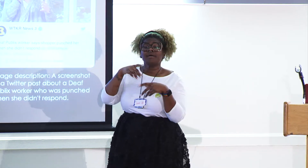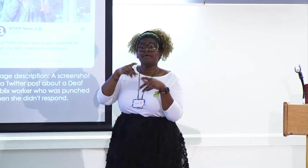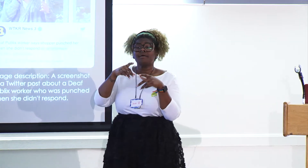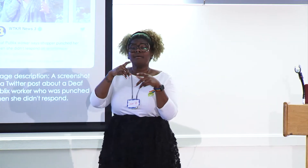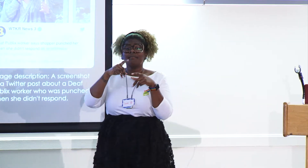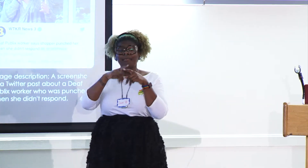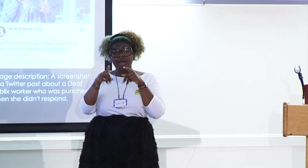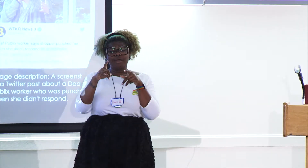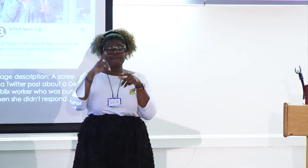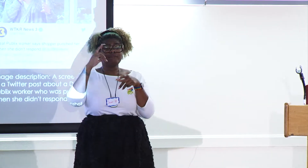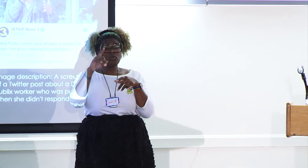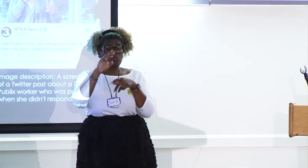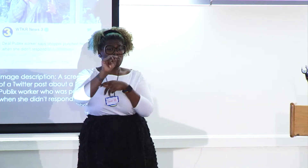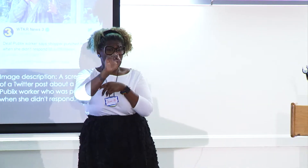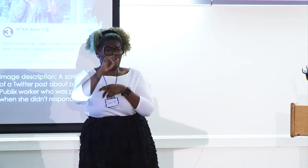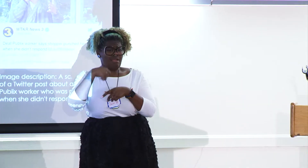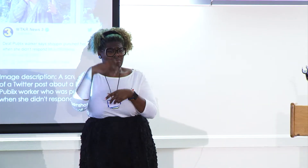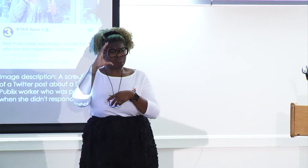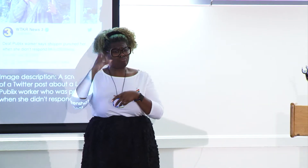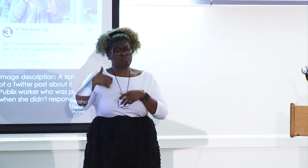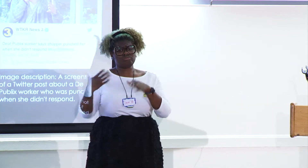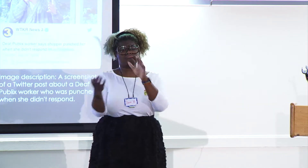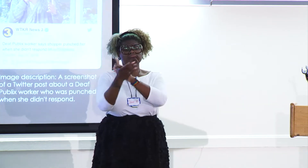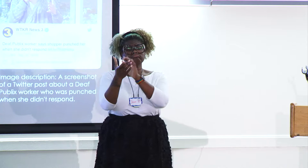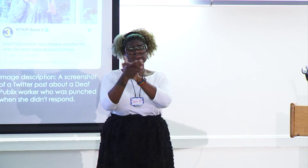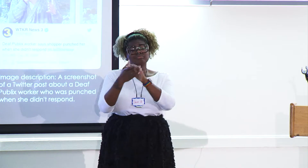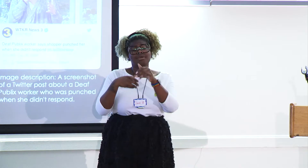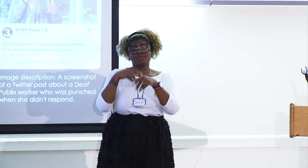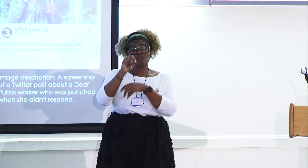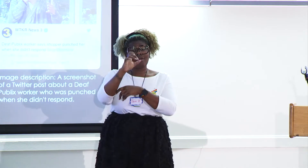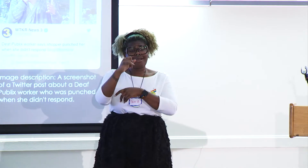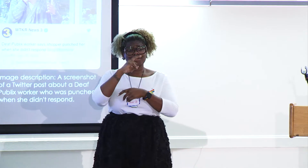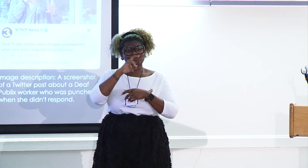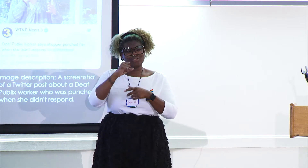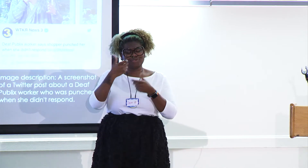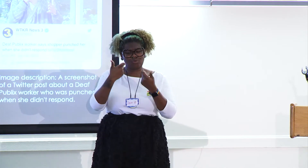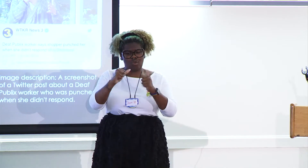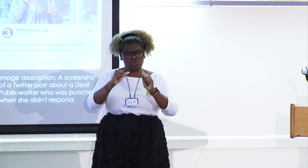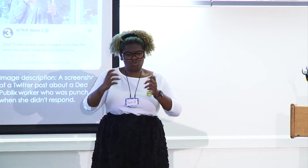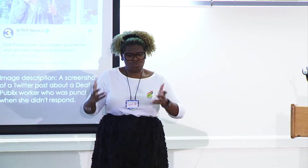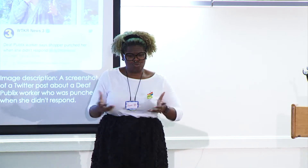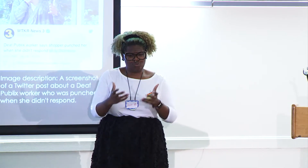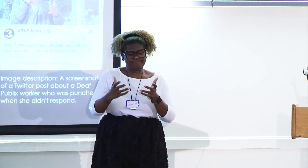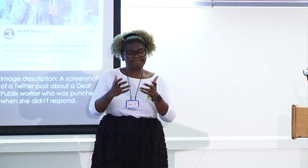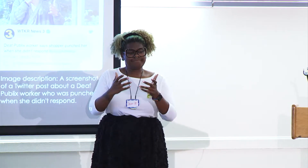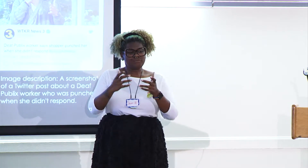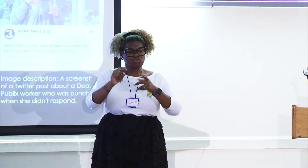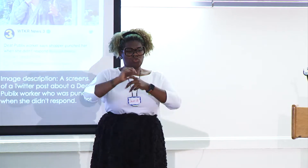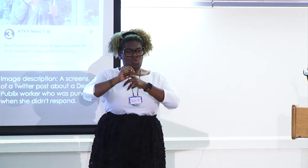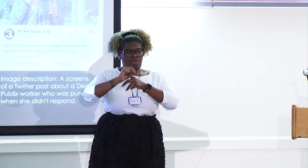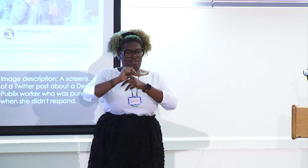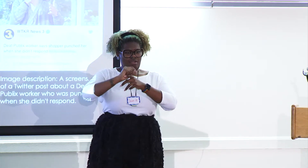didn't conform to and follow the directions of this police officer. And it resulted in them passing away.